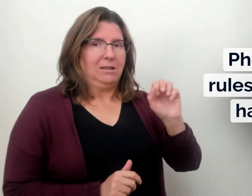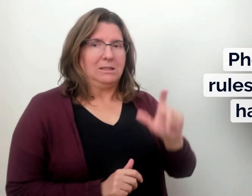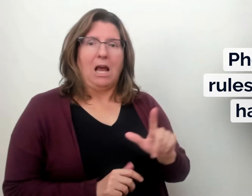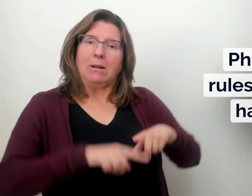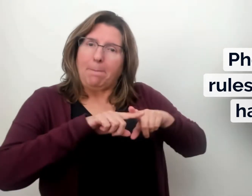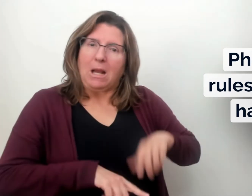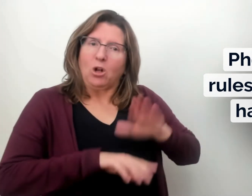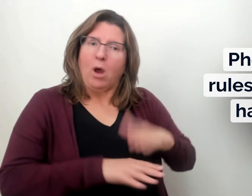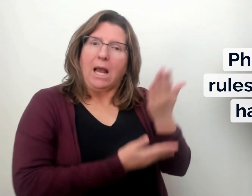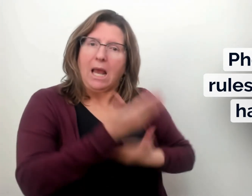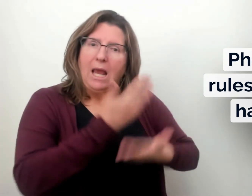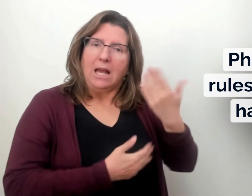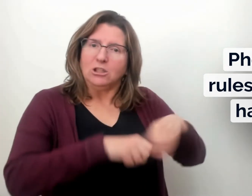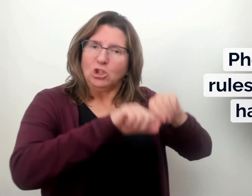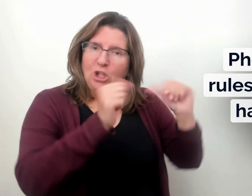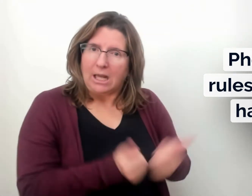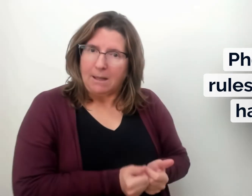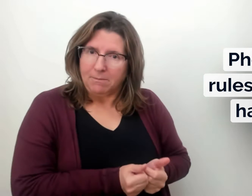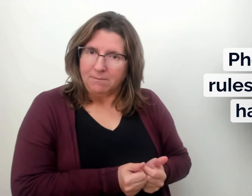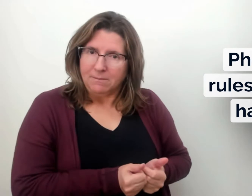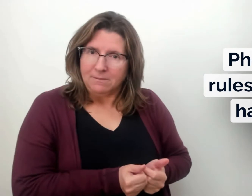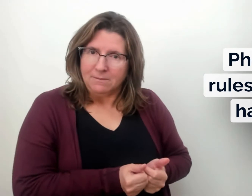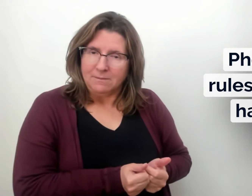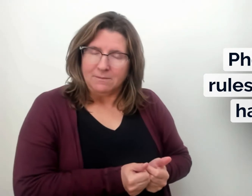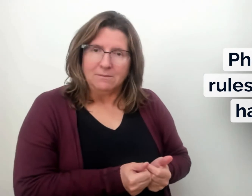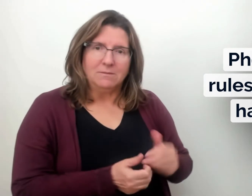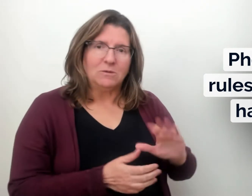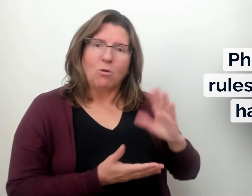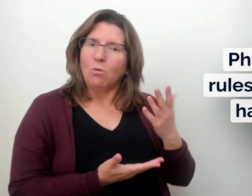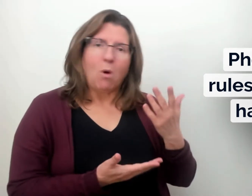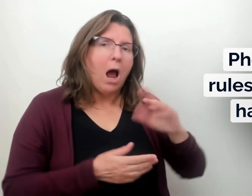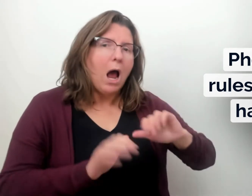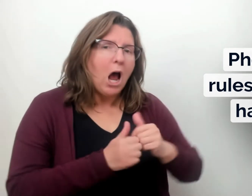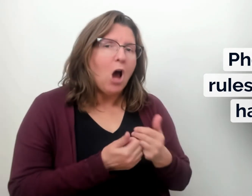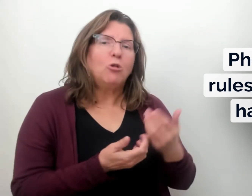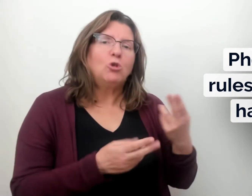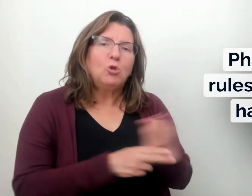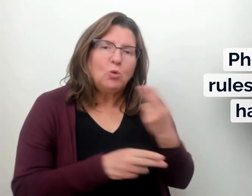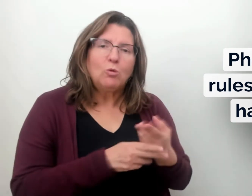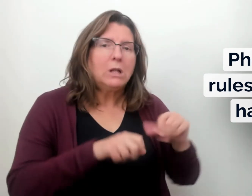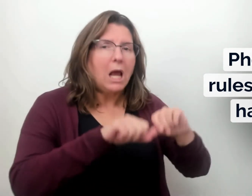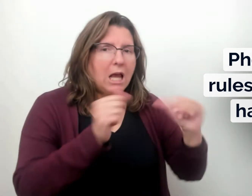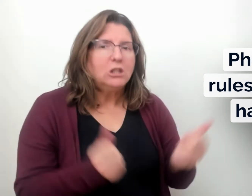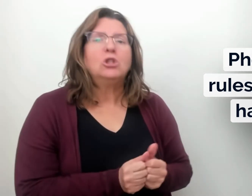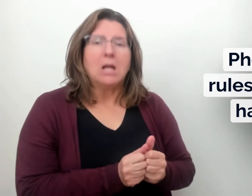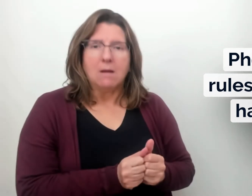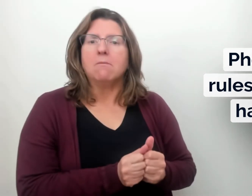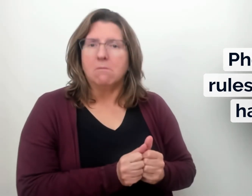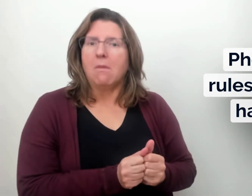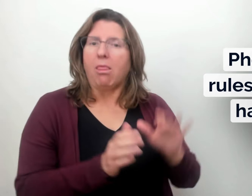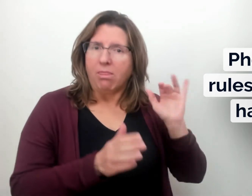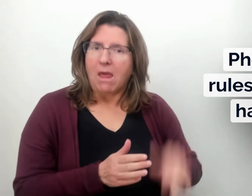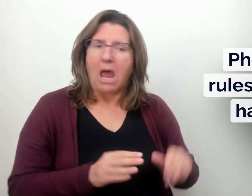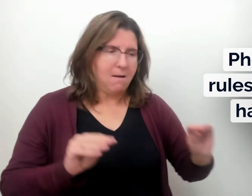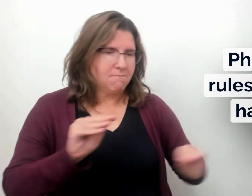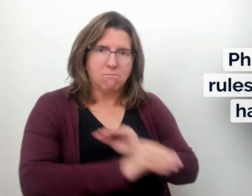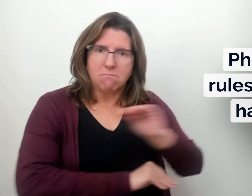Similar phonological rules apply to handshapes in American Sign Language.